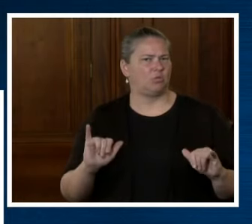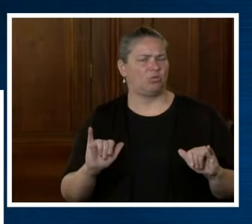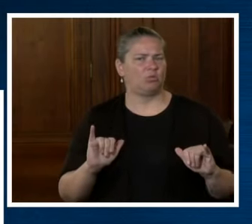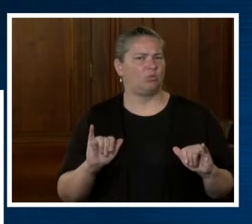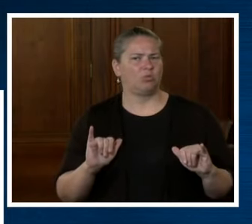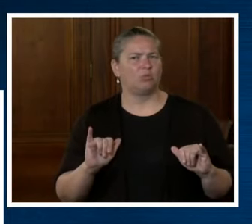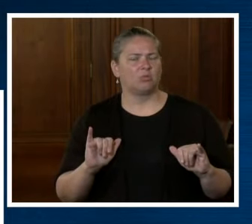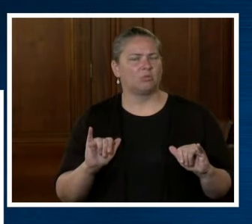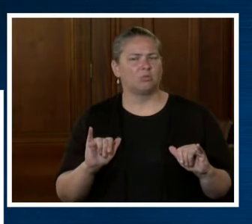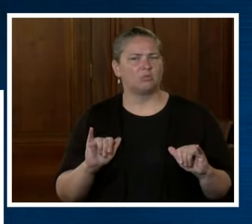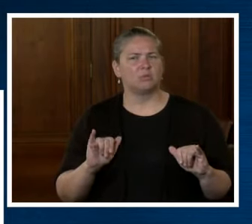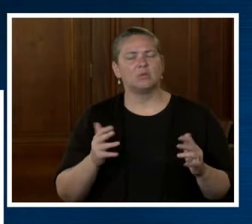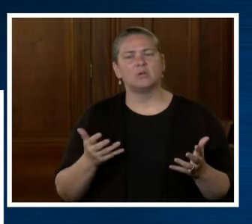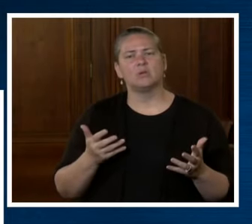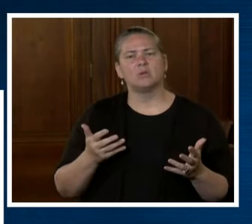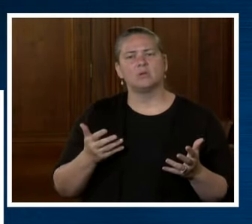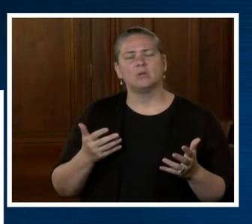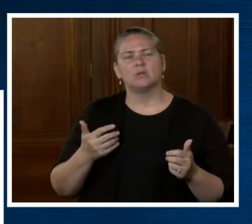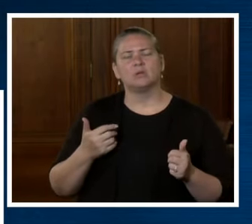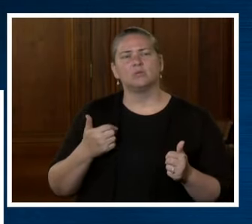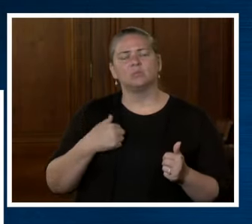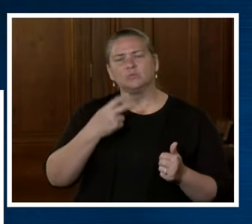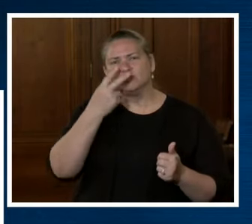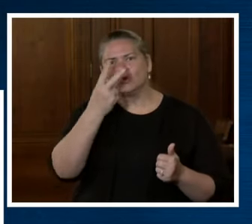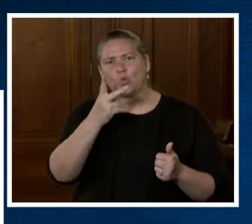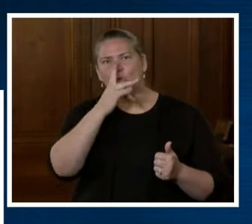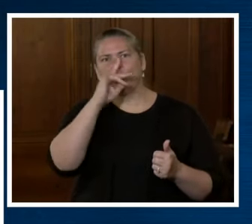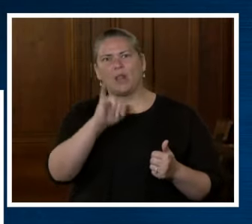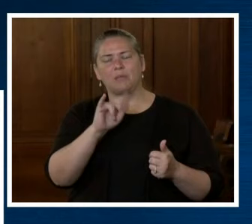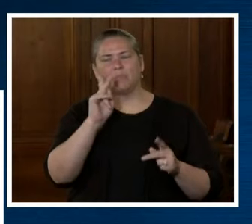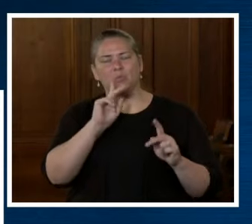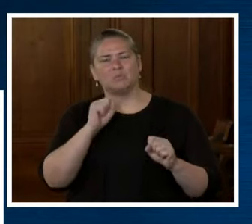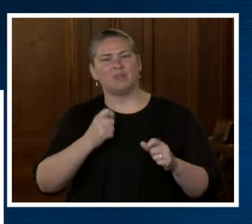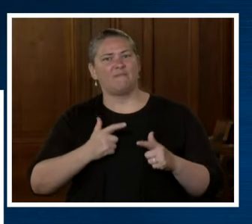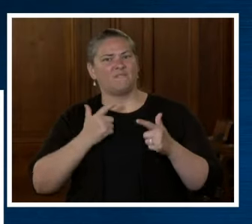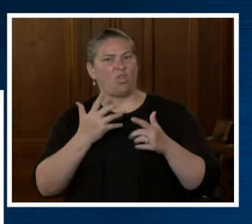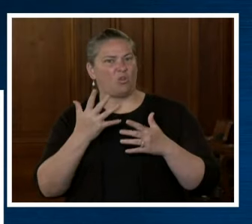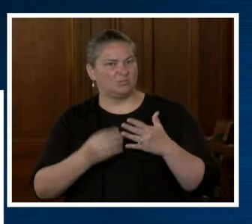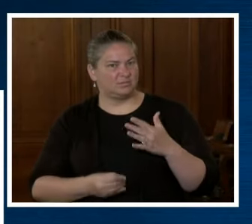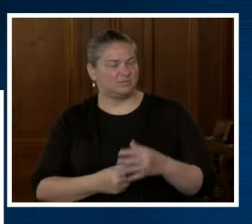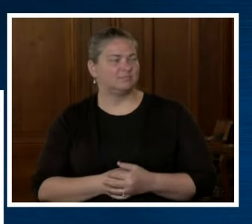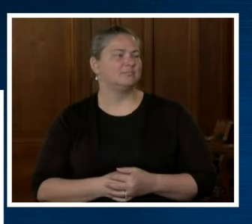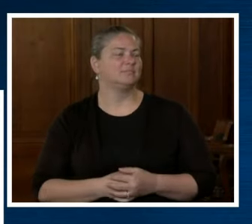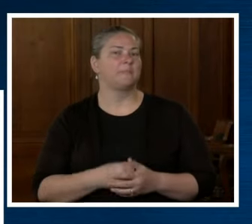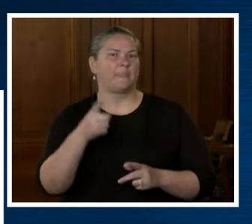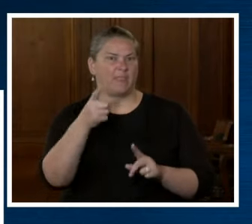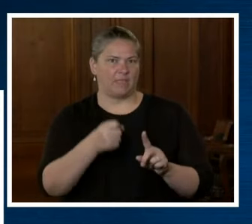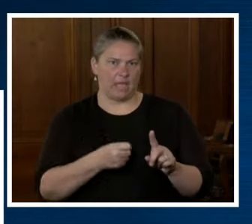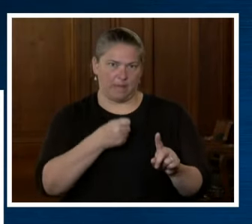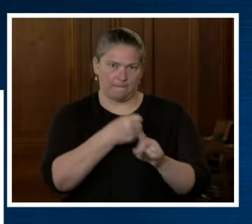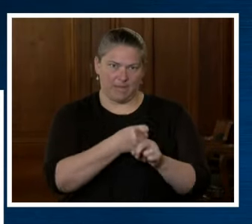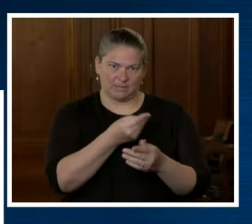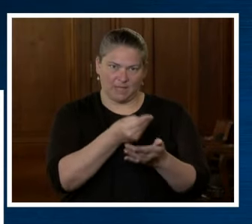MEANS THAT PEOPLE ARE SUFFERING AND WE'VE GOT TO CONTINUE TO DO BETTER AND WEAR MAKING CHANGES